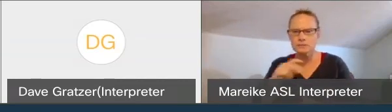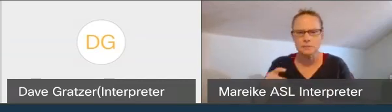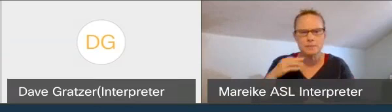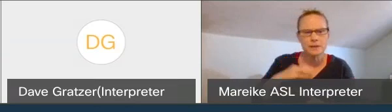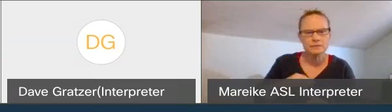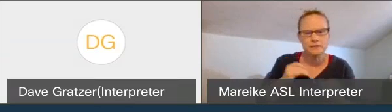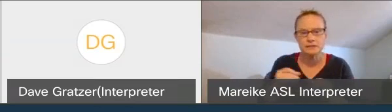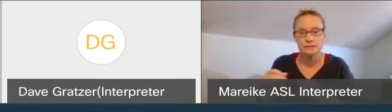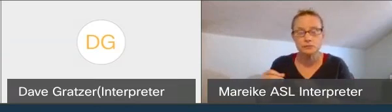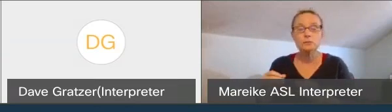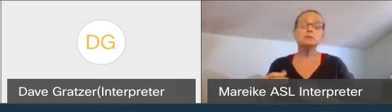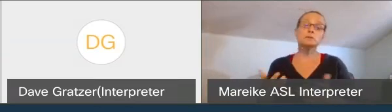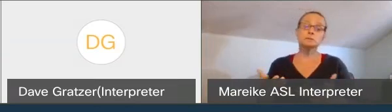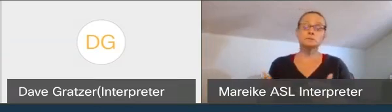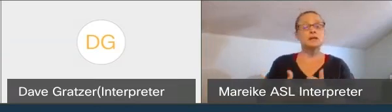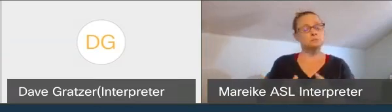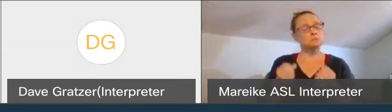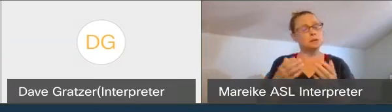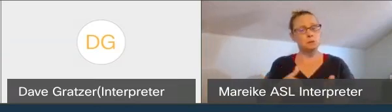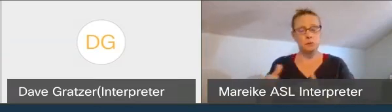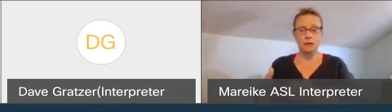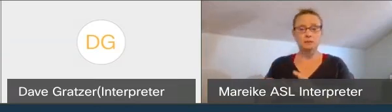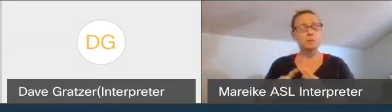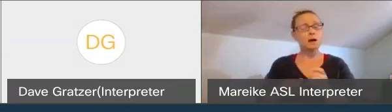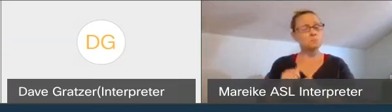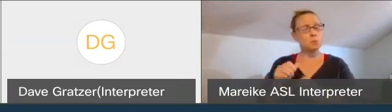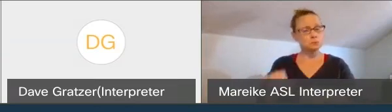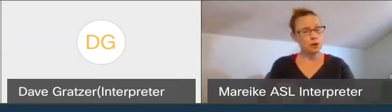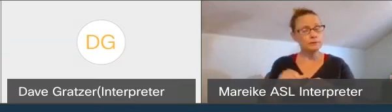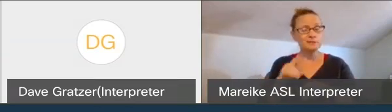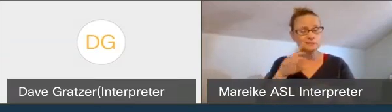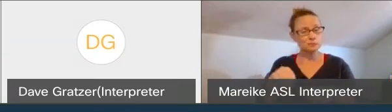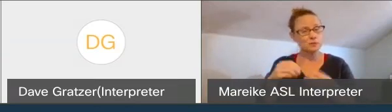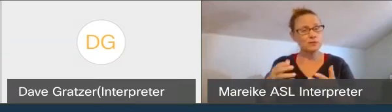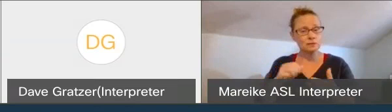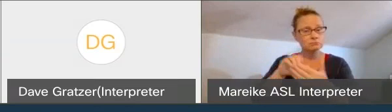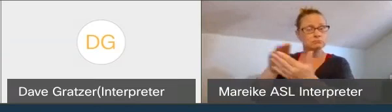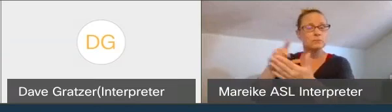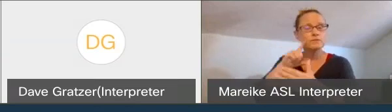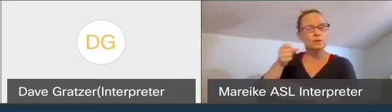MAAP benefits the individual in multiple ways. However, the most prevalent is that it provides a way into recovery for individuals who would not otherwise